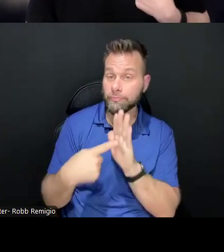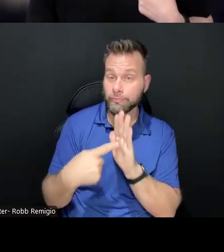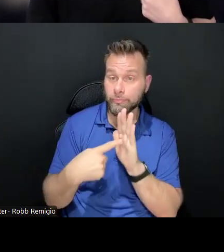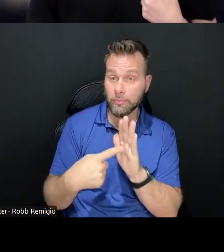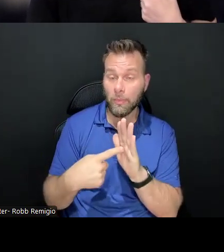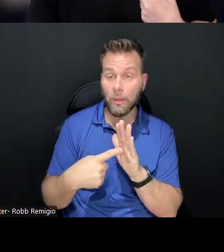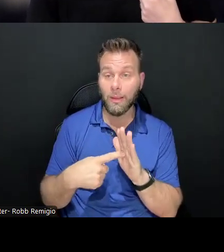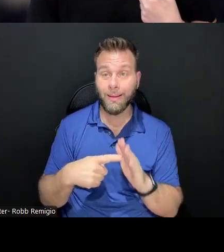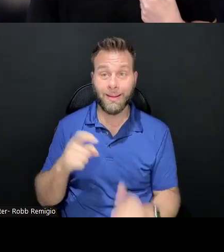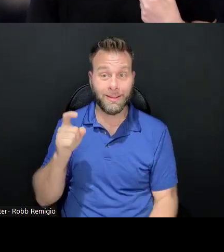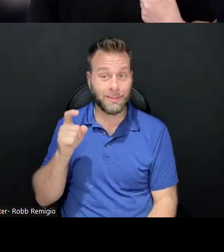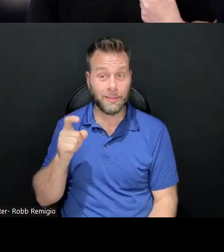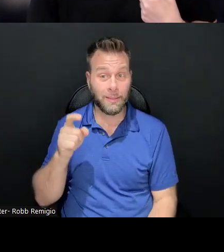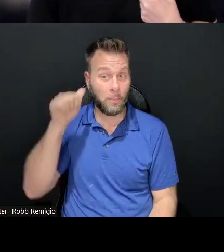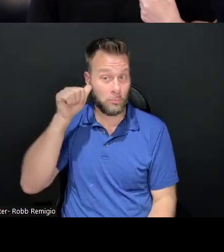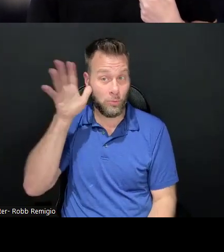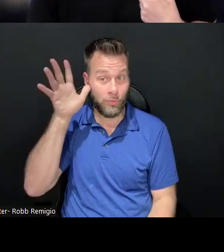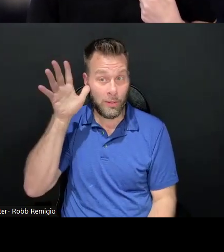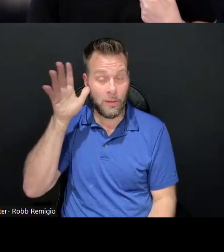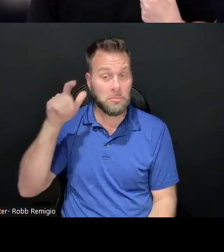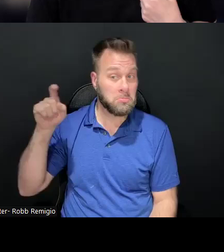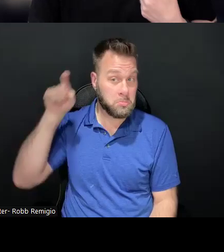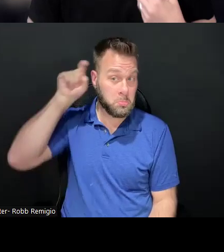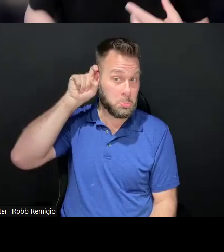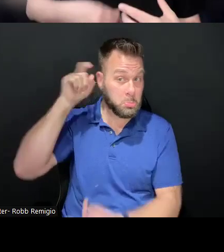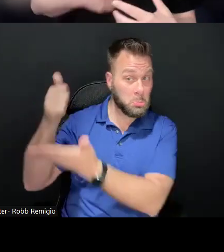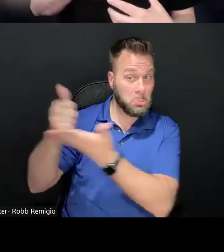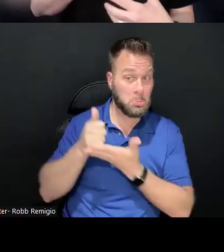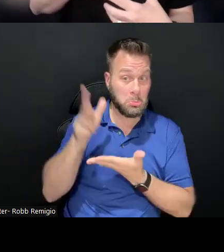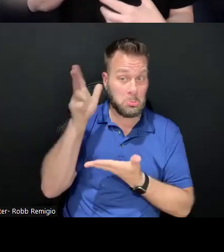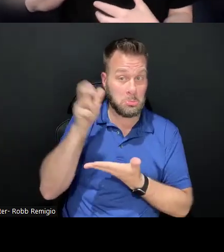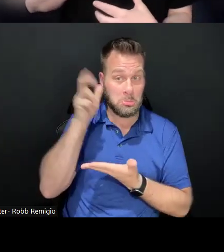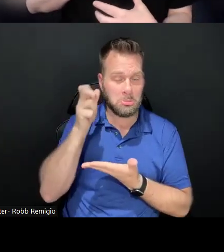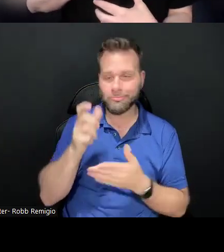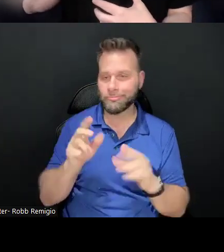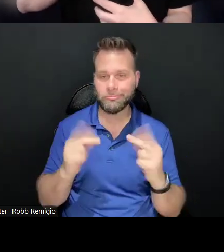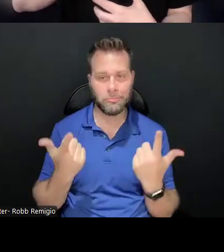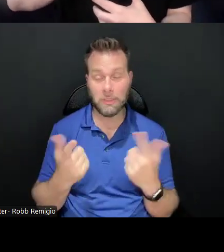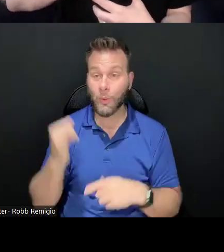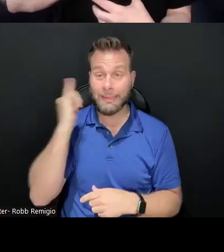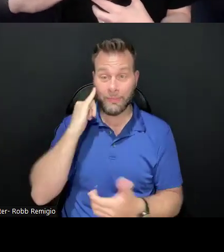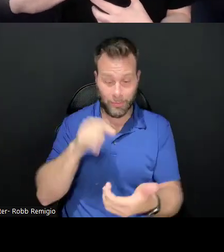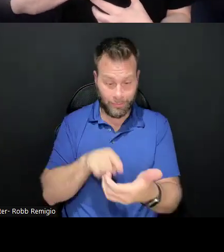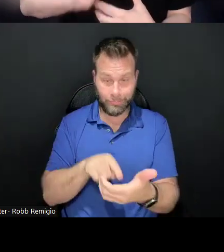For example, a listening device would not ever work on somebody with mildly hearing If you're going to give me a